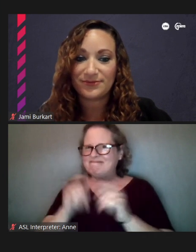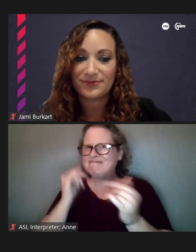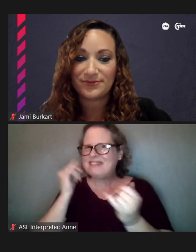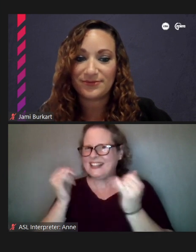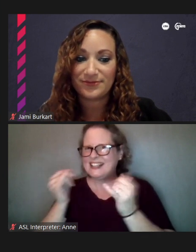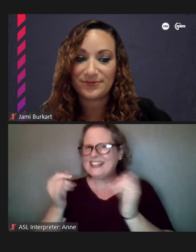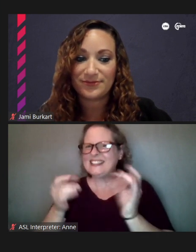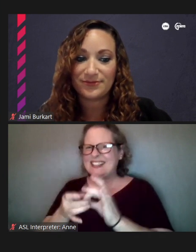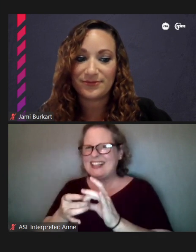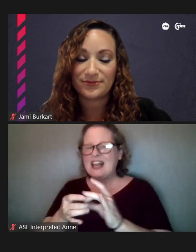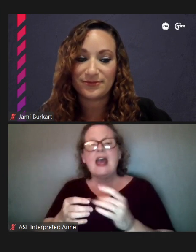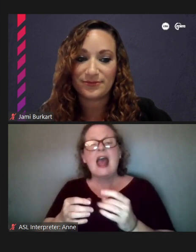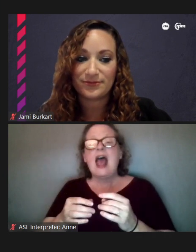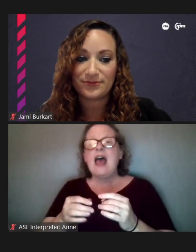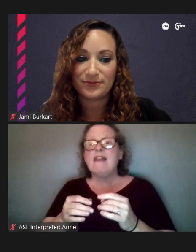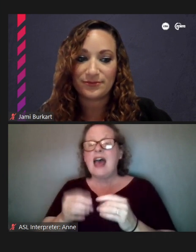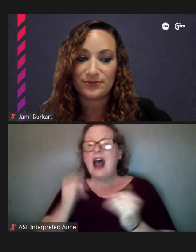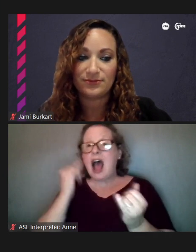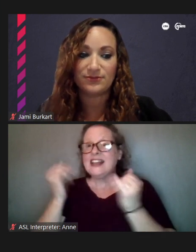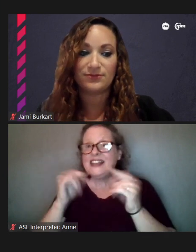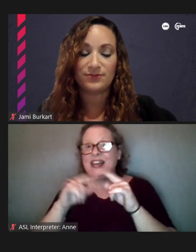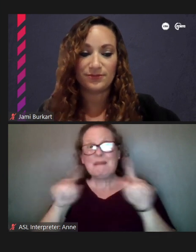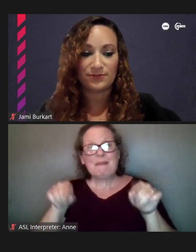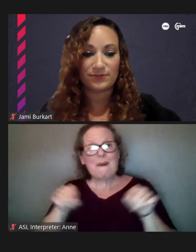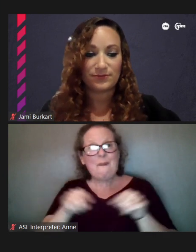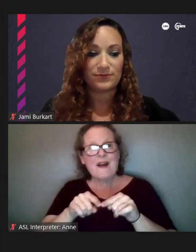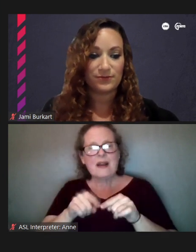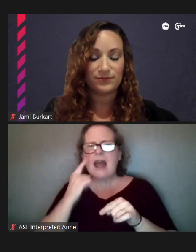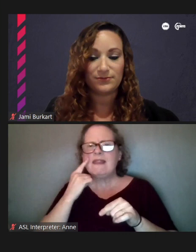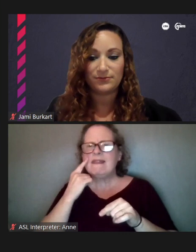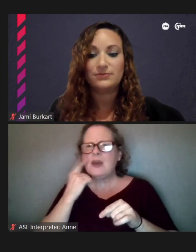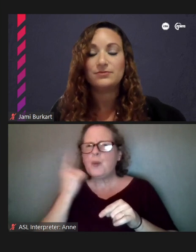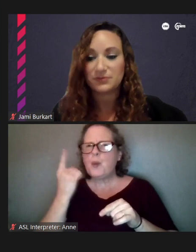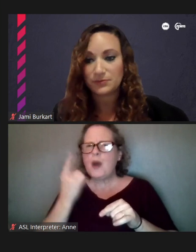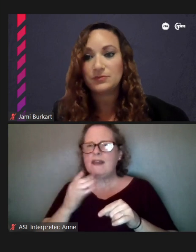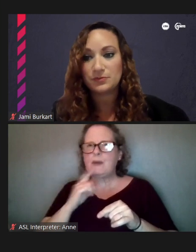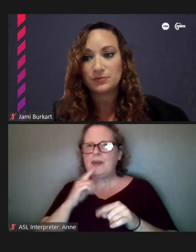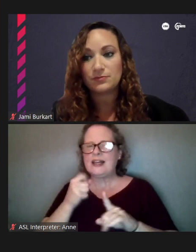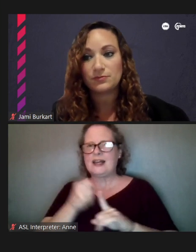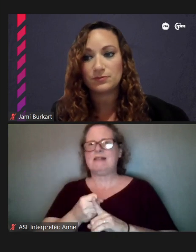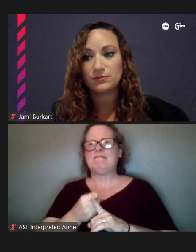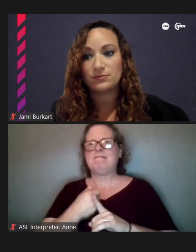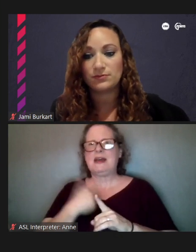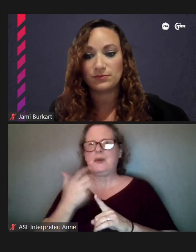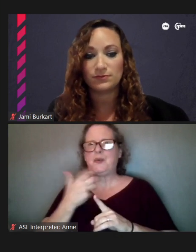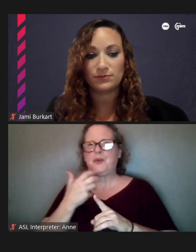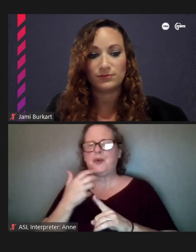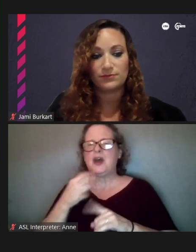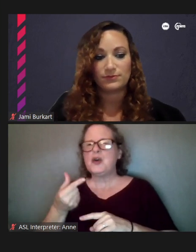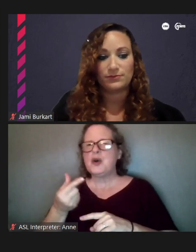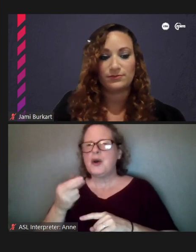one thing that I think didn't get onto the idea board that really struck me was grittiness, and